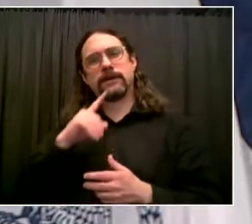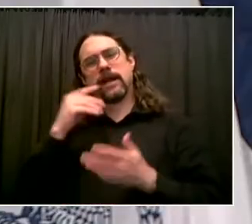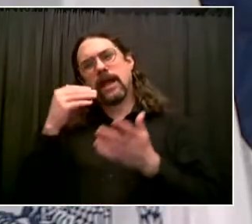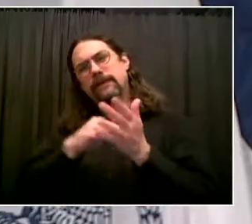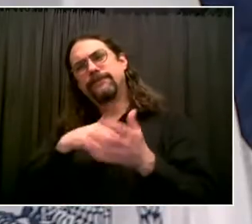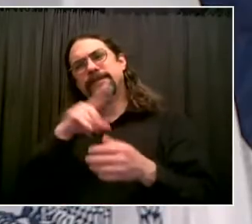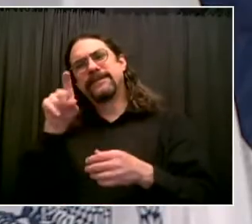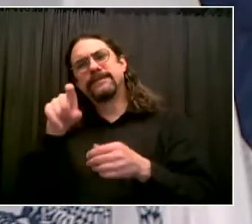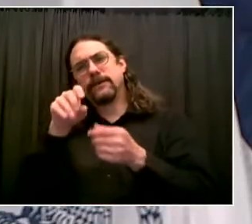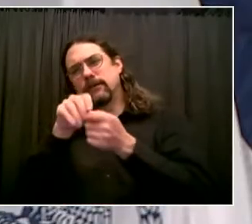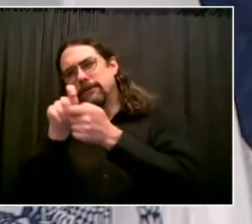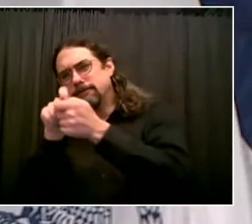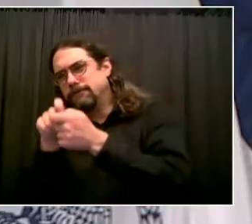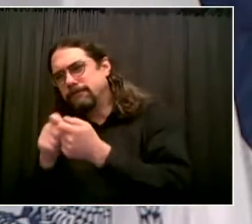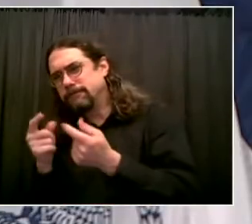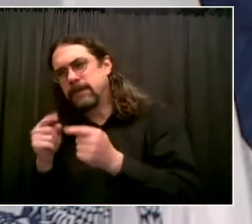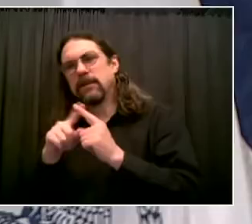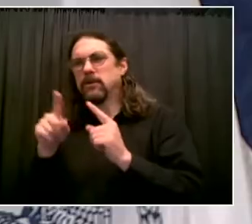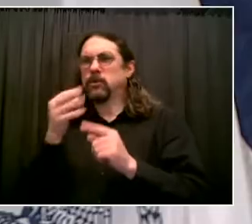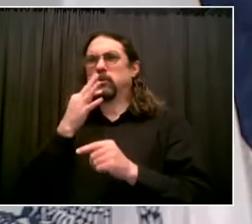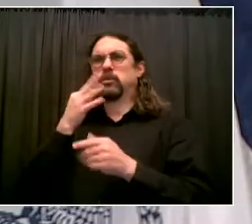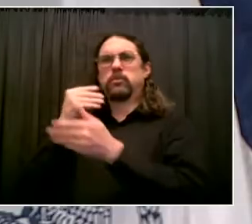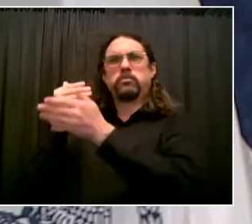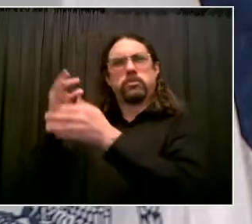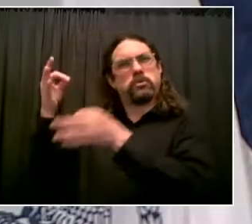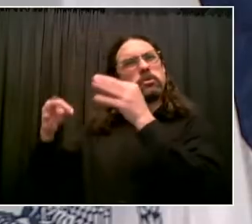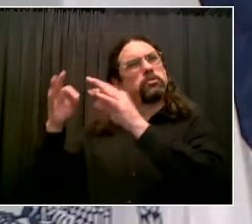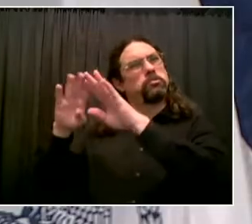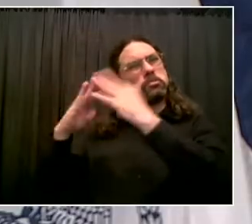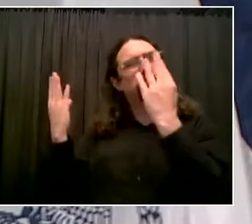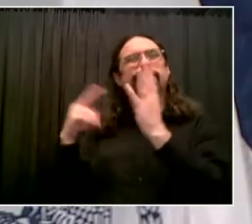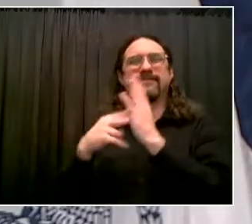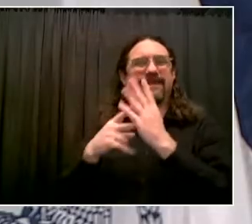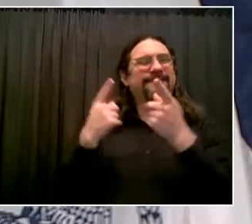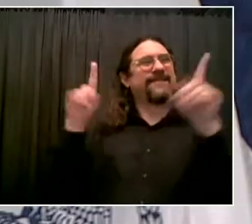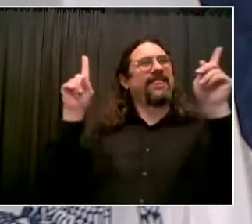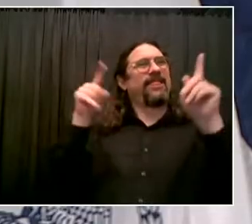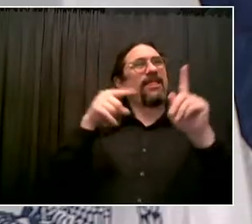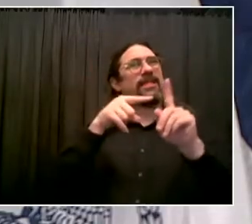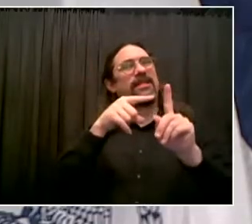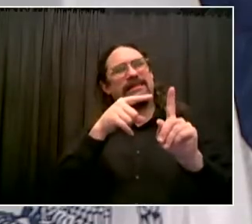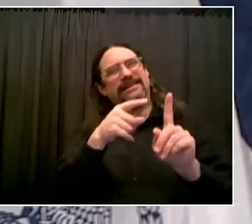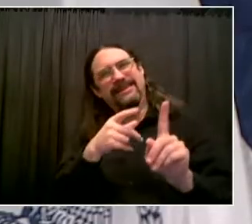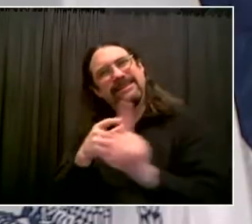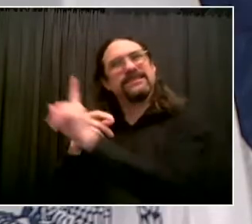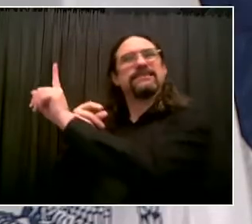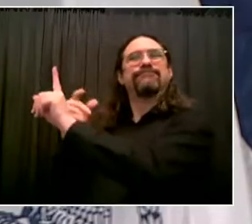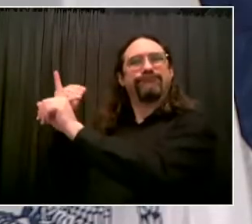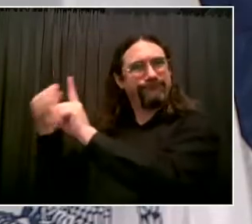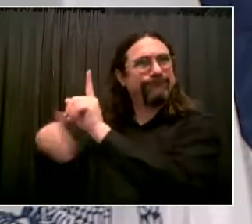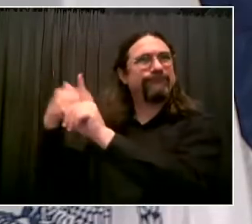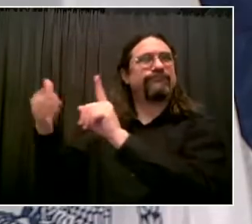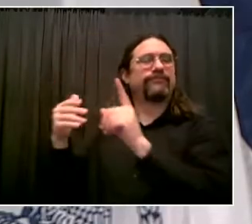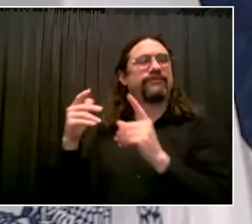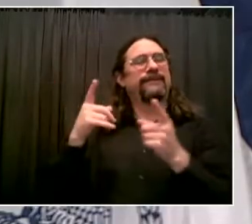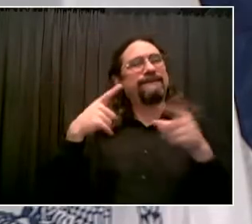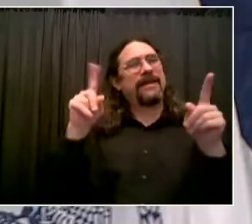BUT WE AREHE RE IN VERY GOOD DIRCETION FROM THE ADMINISTRATION. THAT'S GOING TO ALLOW EVERYTHING